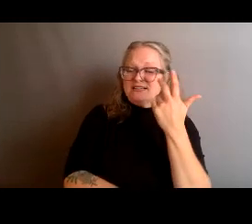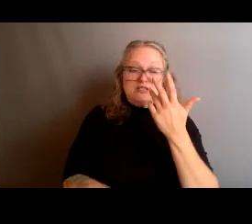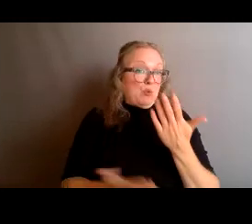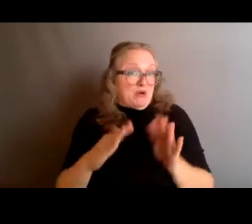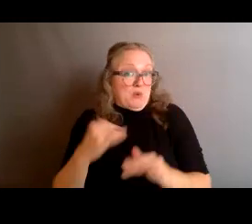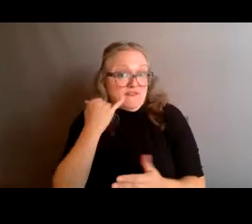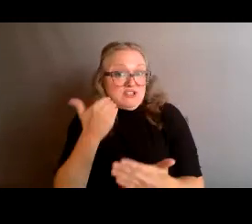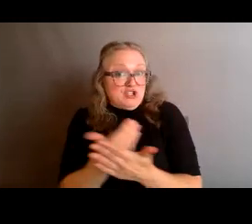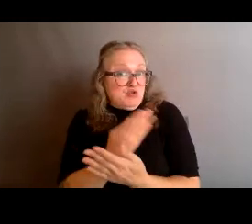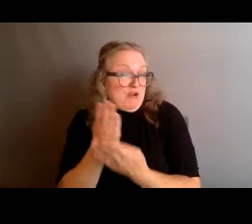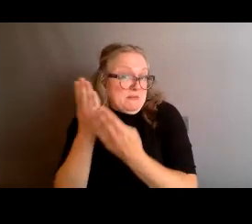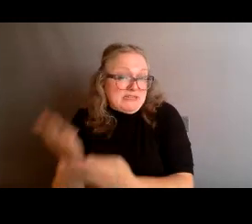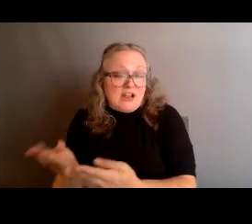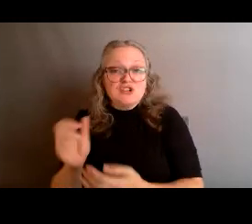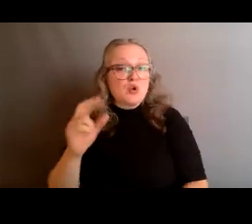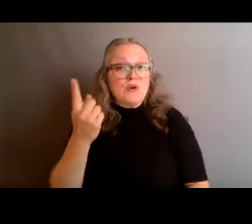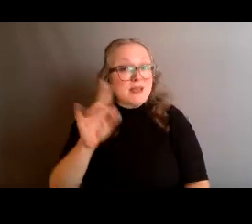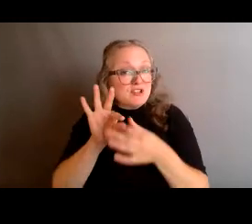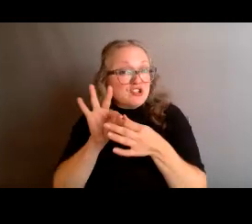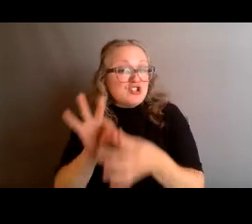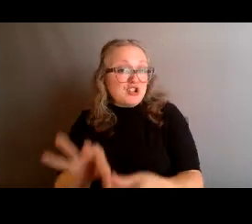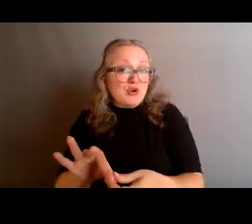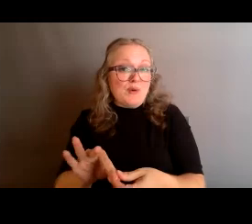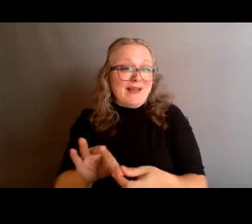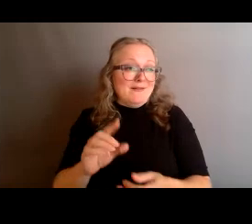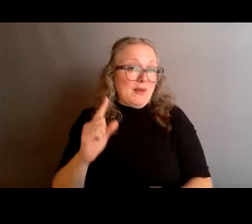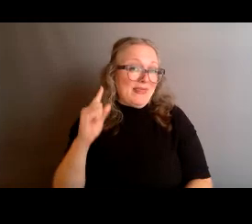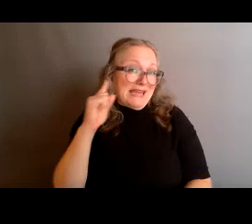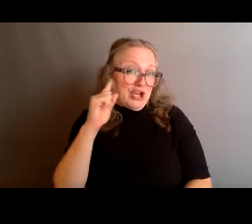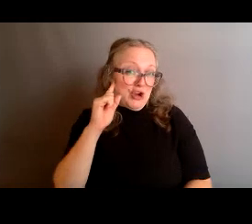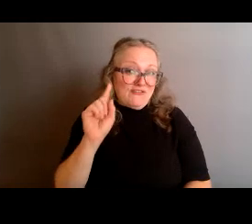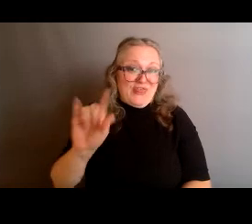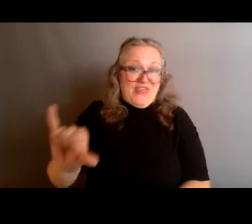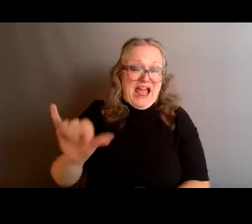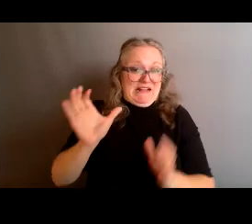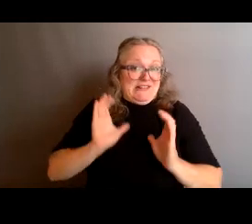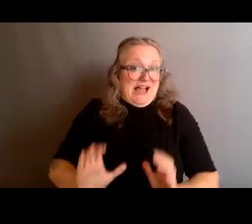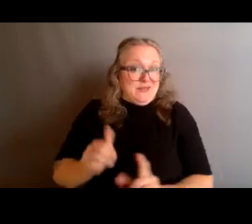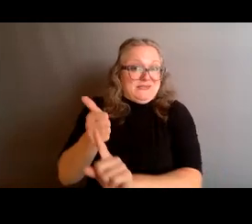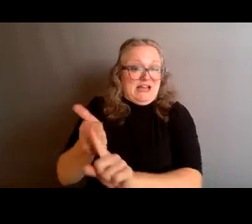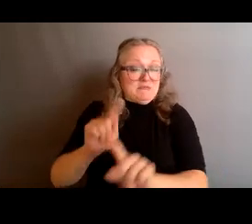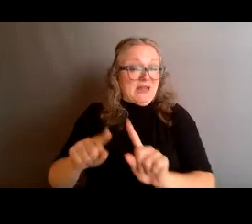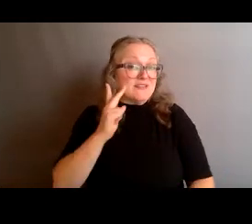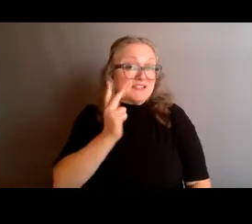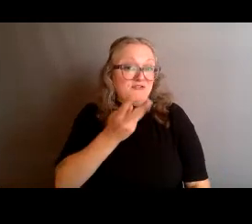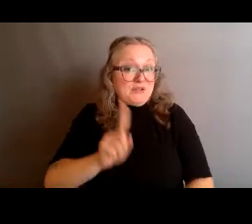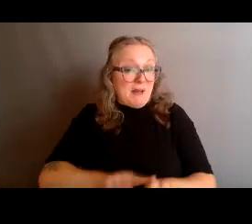if it's something to do with the the ear or the individual themselves, but. Huh. Uh. I've seen it a few times myself. Well, I don't know. I've never.